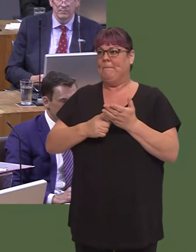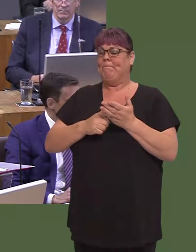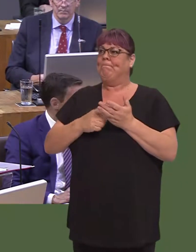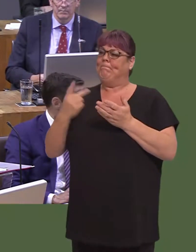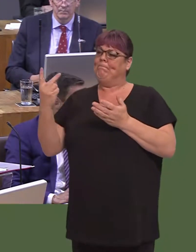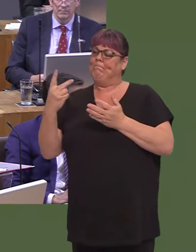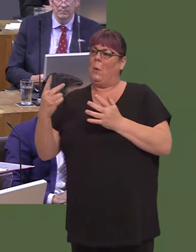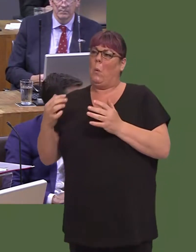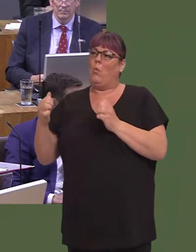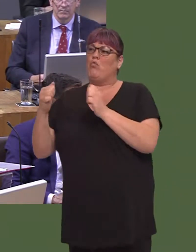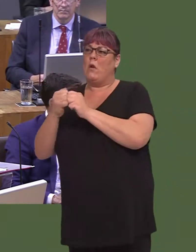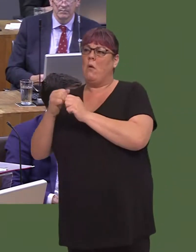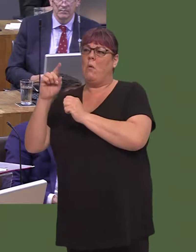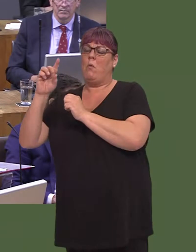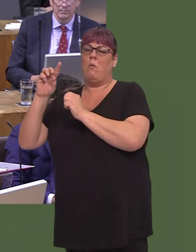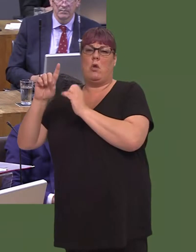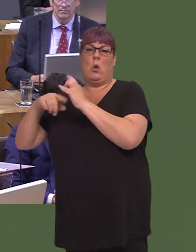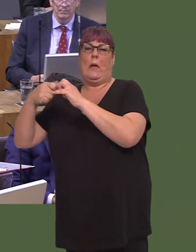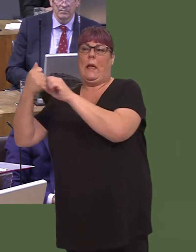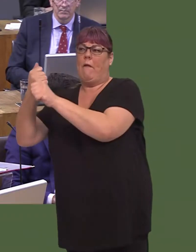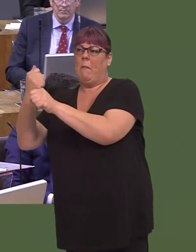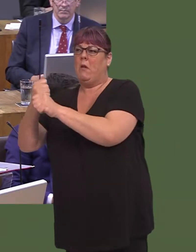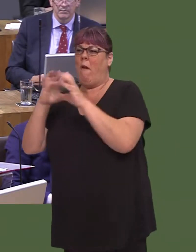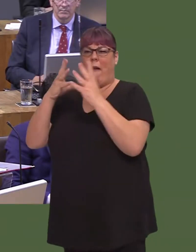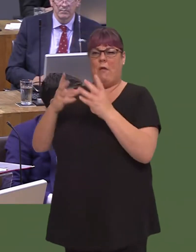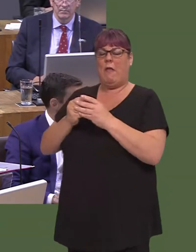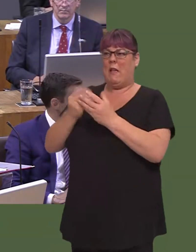a barrier to employment and provide the childcare that people need at a time when they need